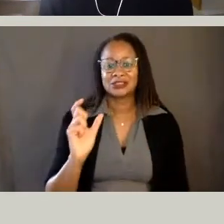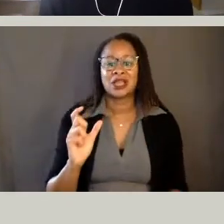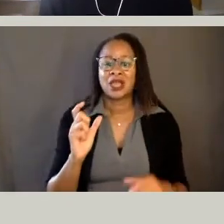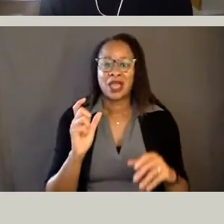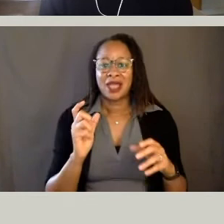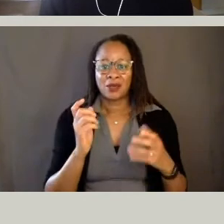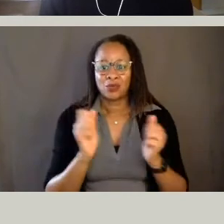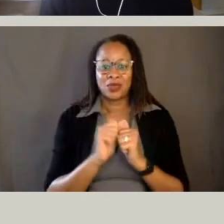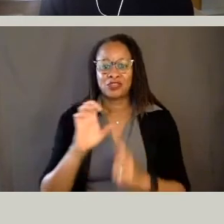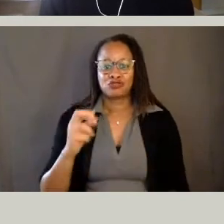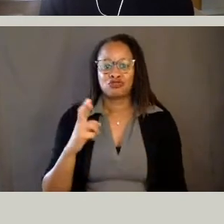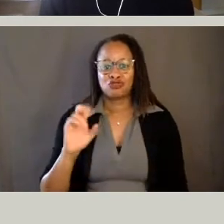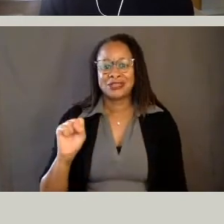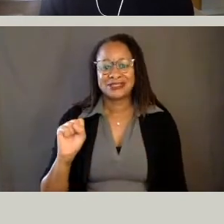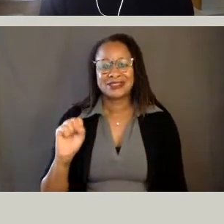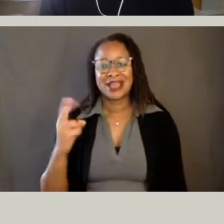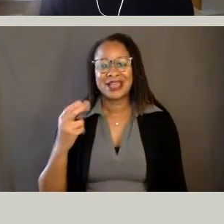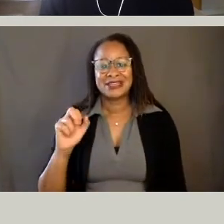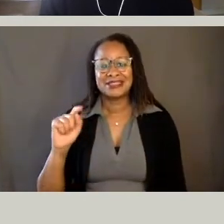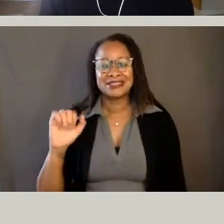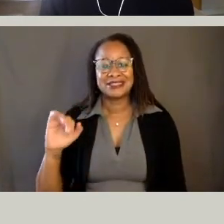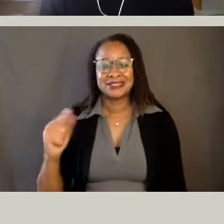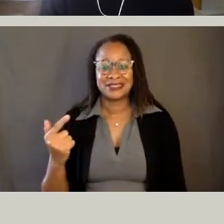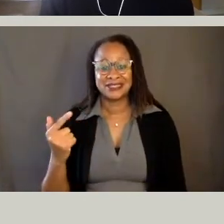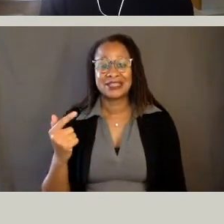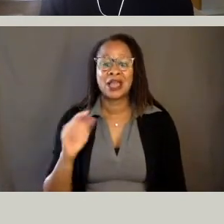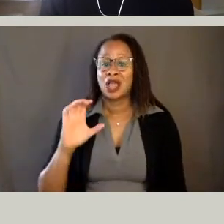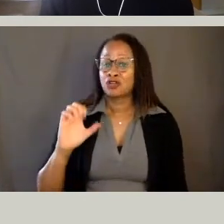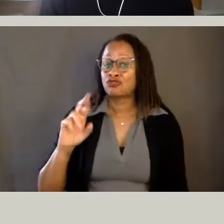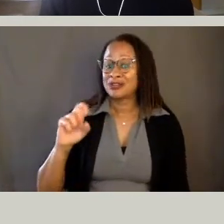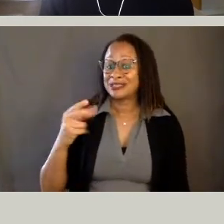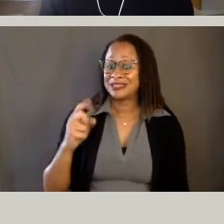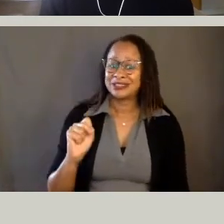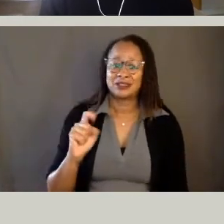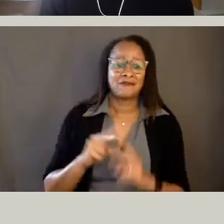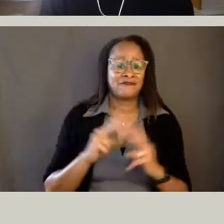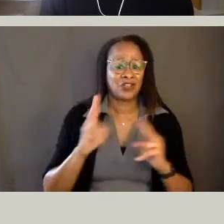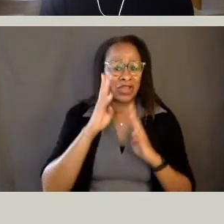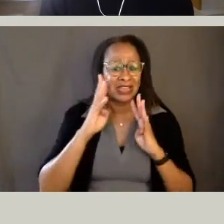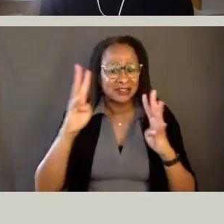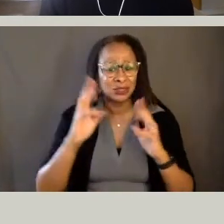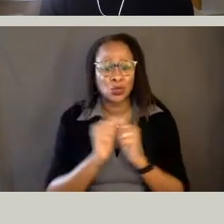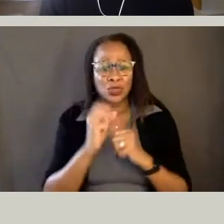to have to lift up Chris Hastings. 'Cause I did it and I think I've seen it in the comments like world, Chris has been super innovative